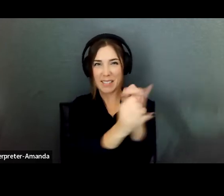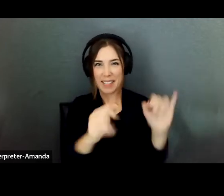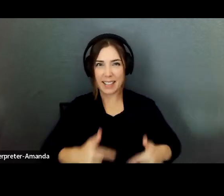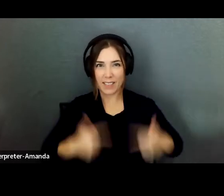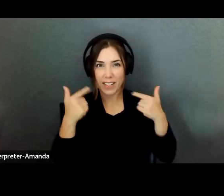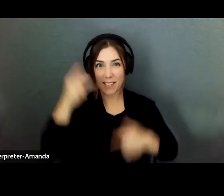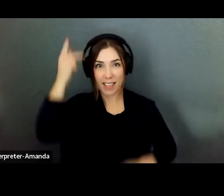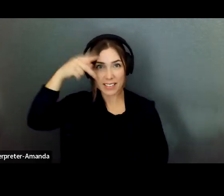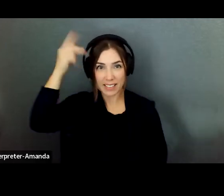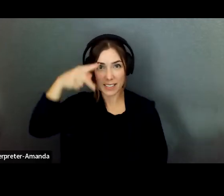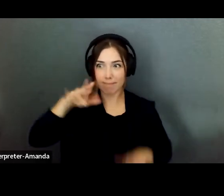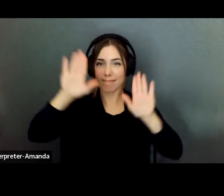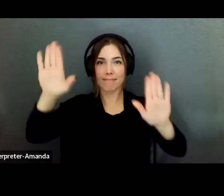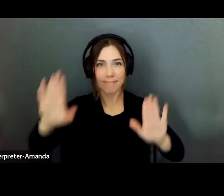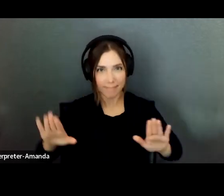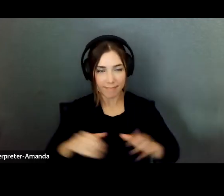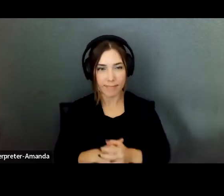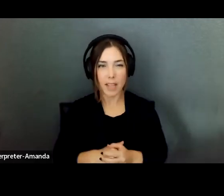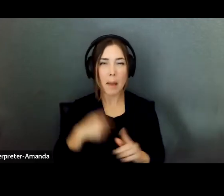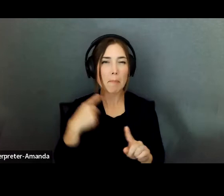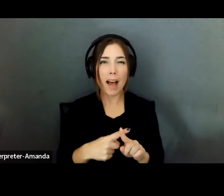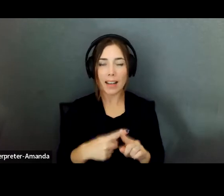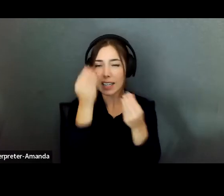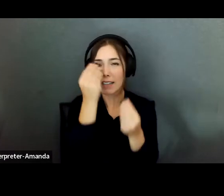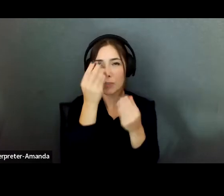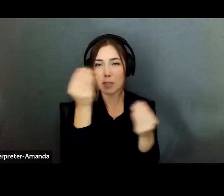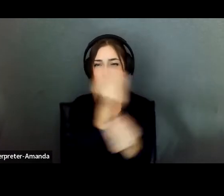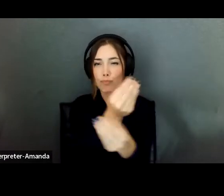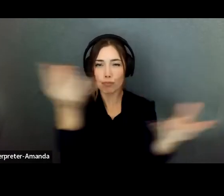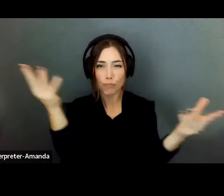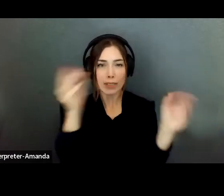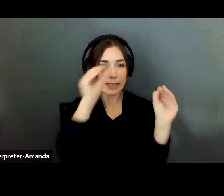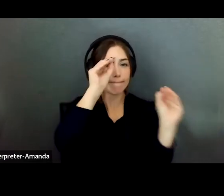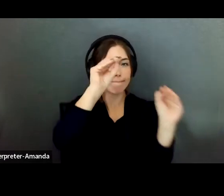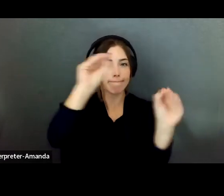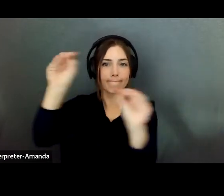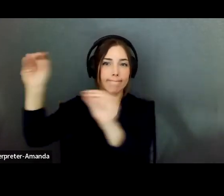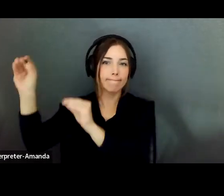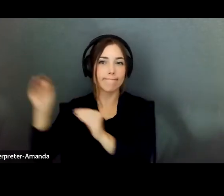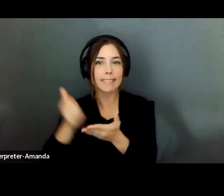And then also disseminating information and doing some educational awareness efforts and